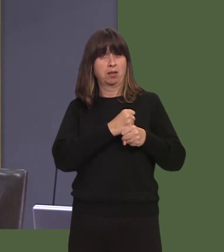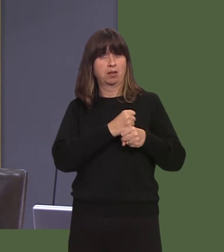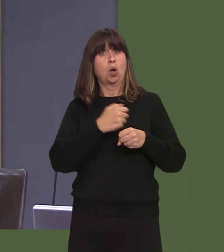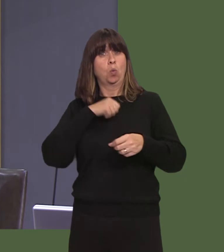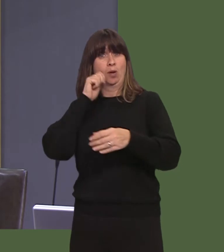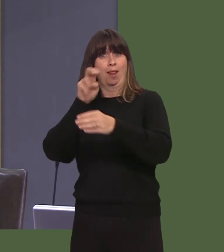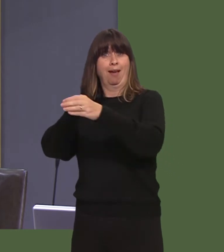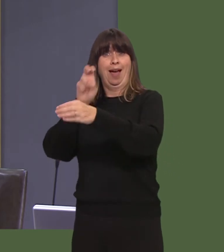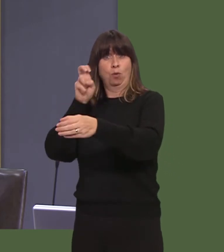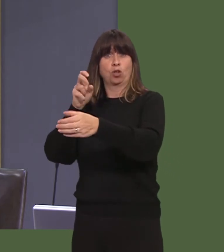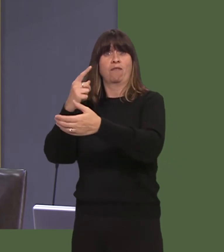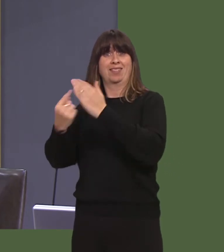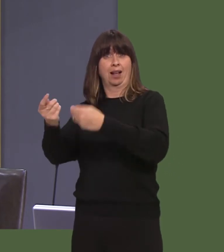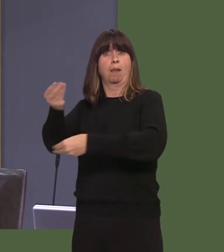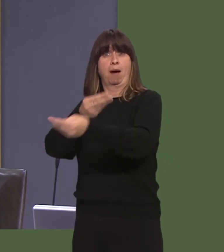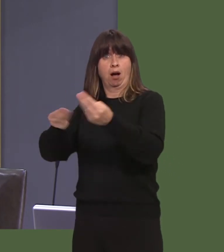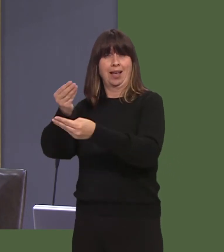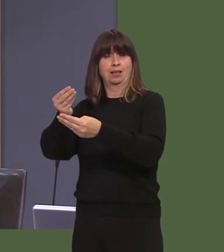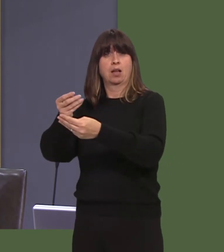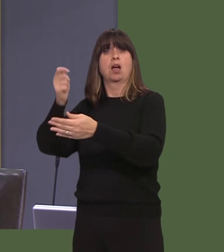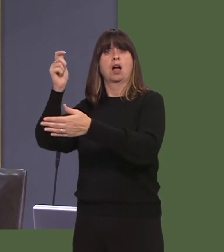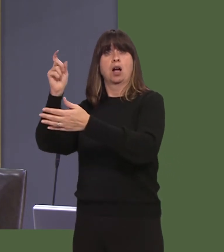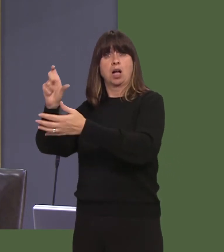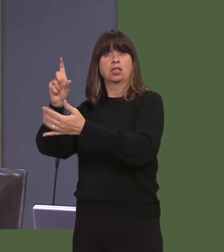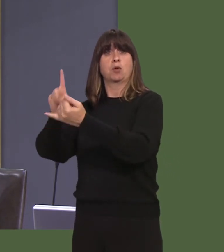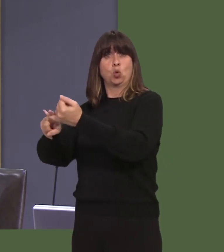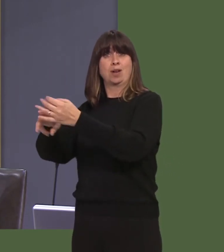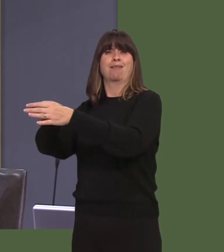the single market and leaving the customs union, and the people would have absolutely